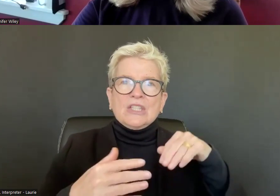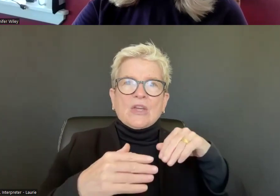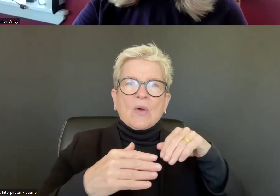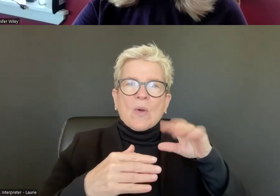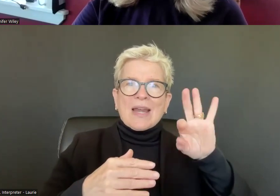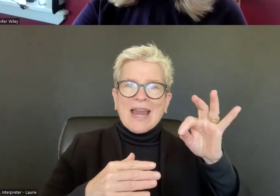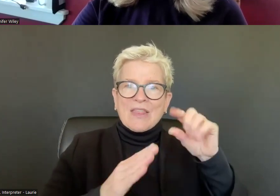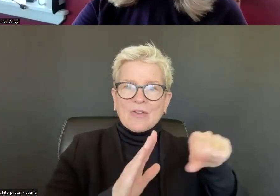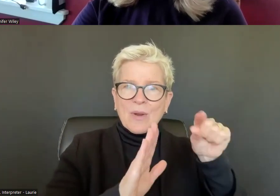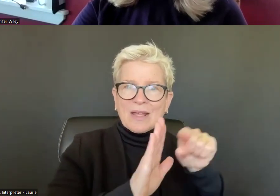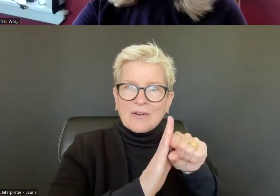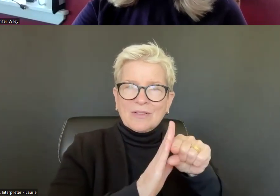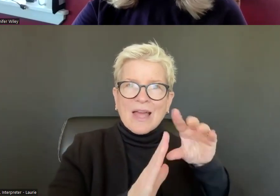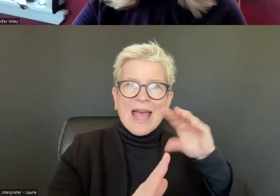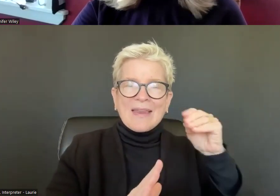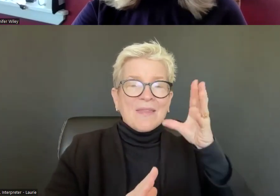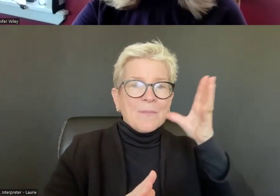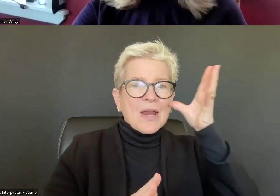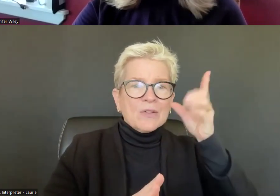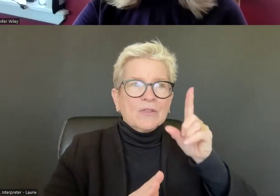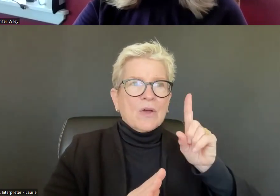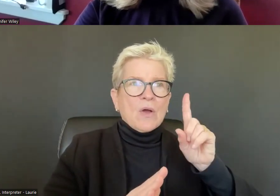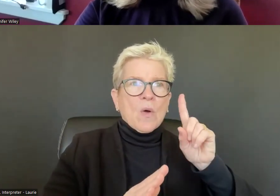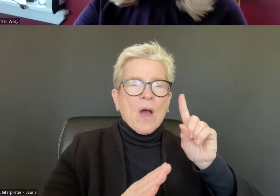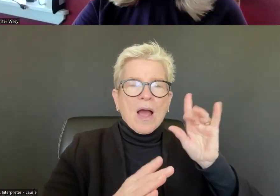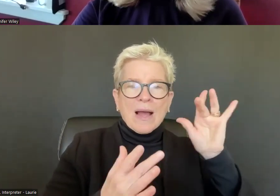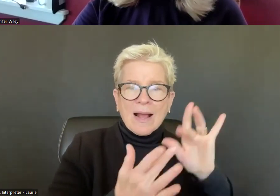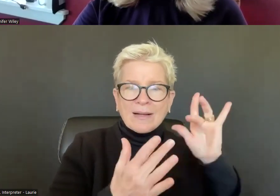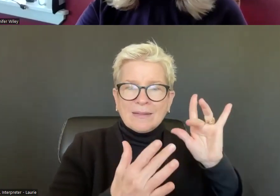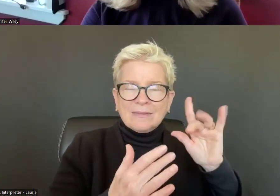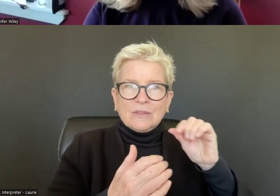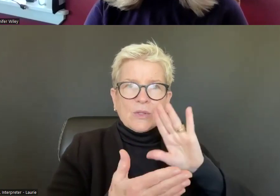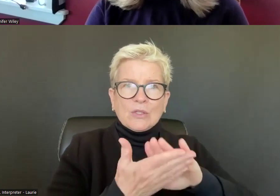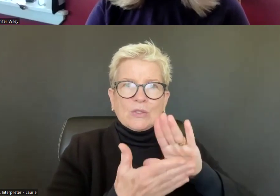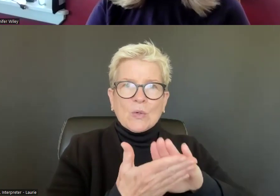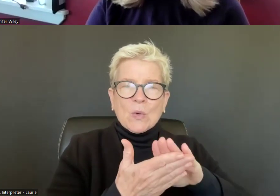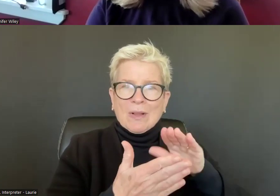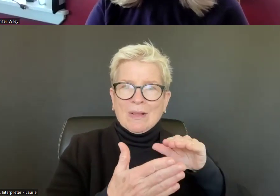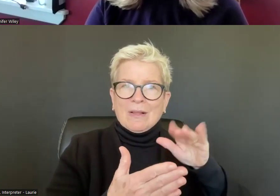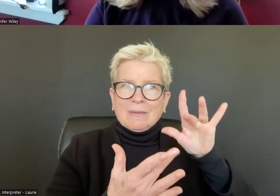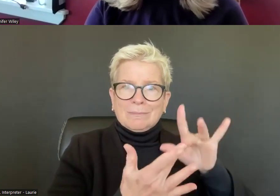graders and their parents to have access to the school; and so I'll talk just a little